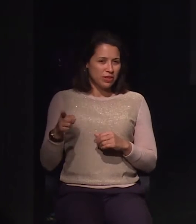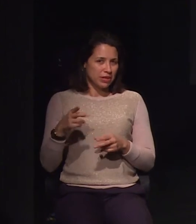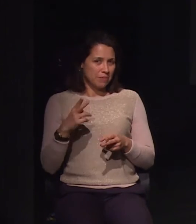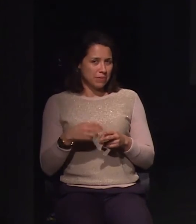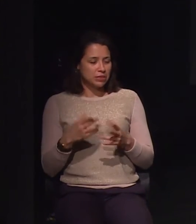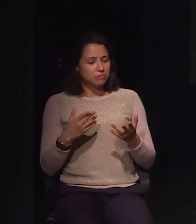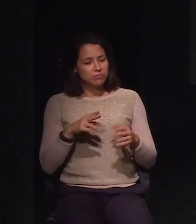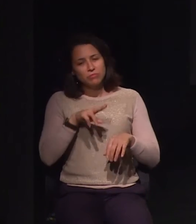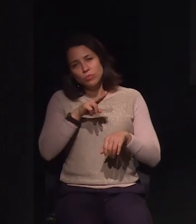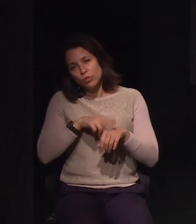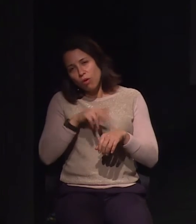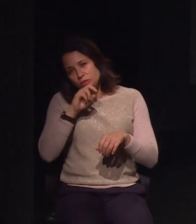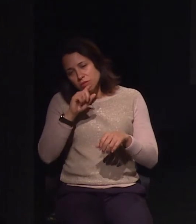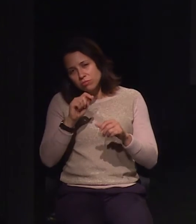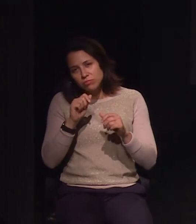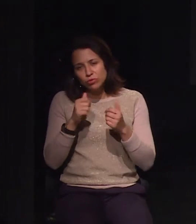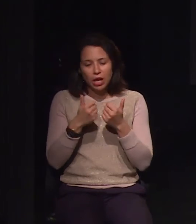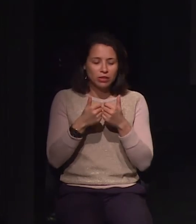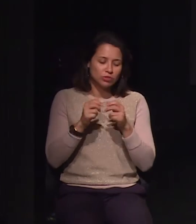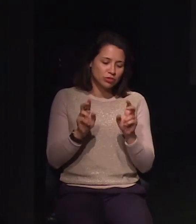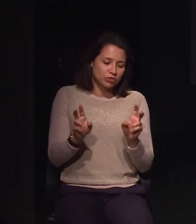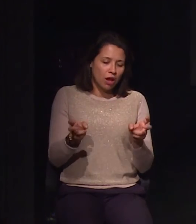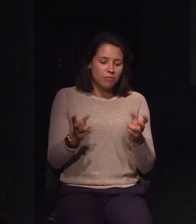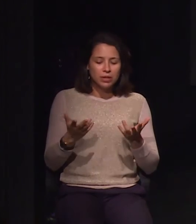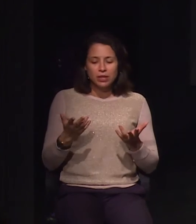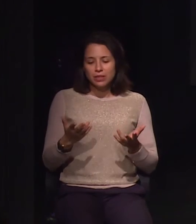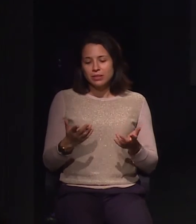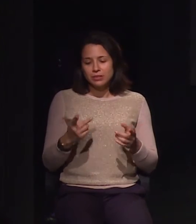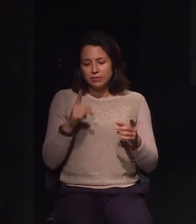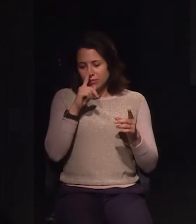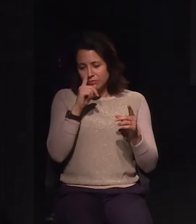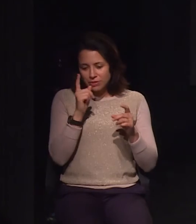topic because it’s complicated, it’s not simple, and you definitely wonder when the